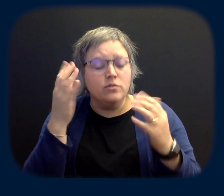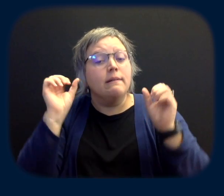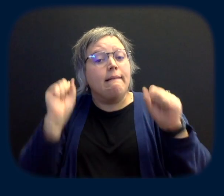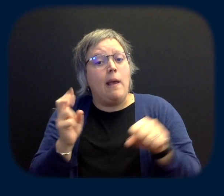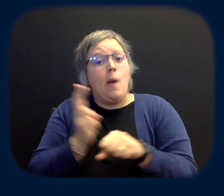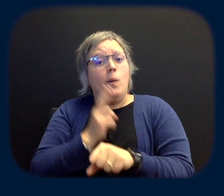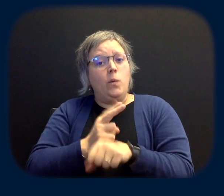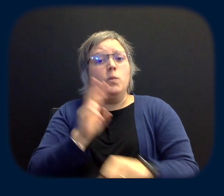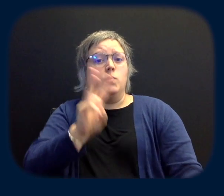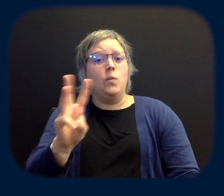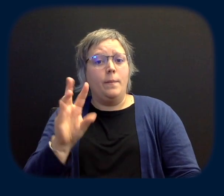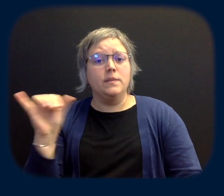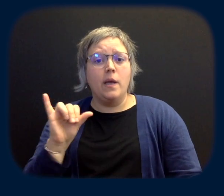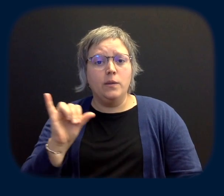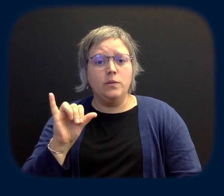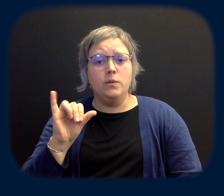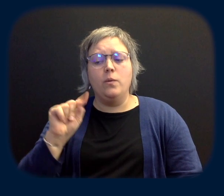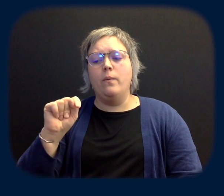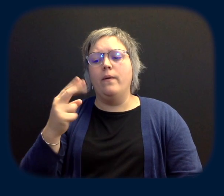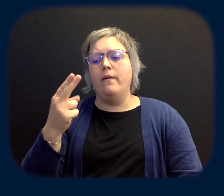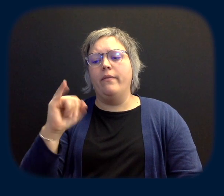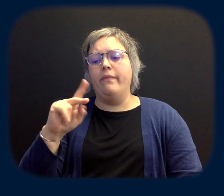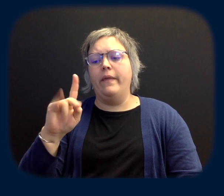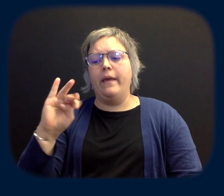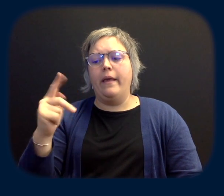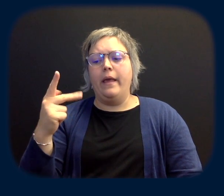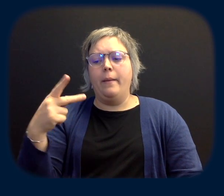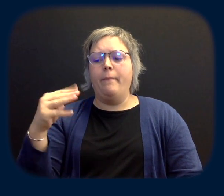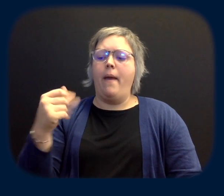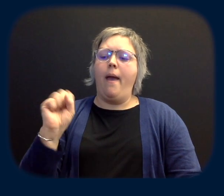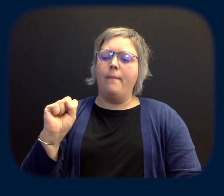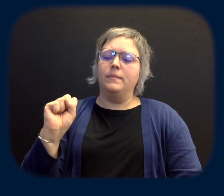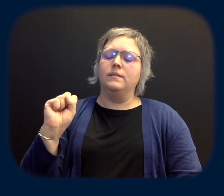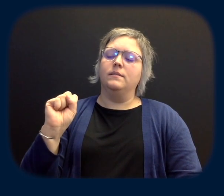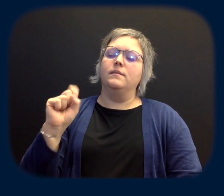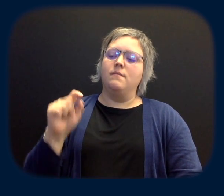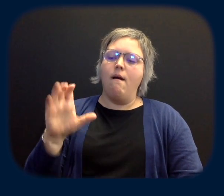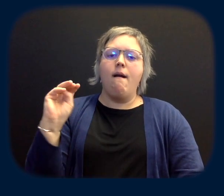main website for Thinking Maps, the company, and you can learn a little bit more. If you'd like,